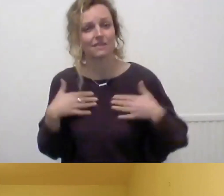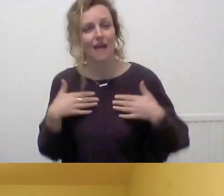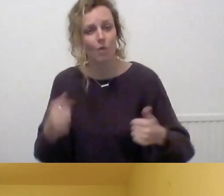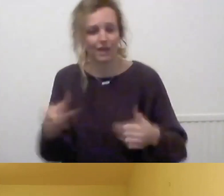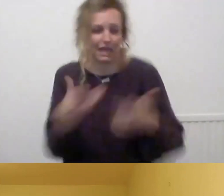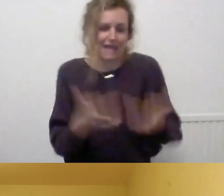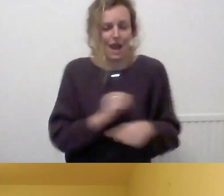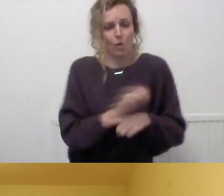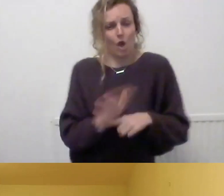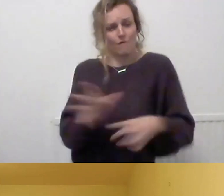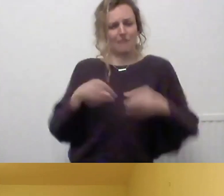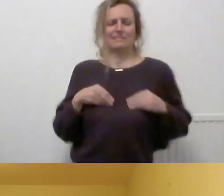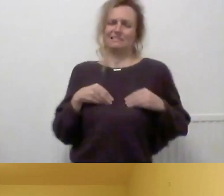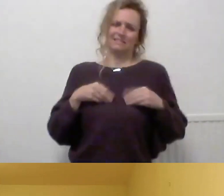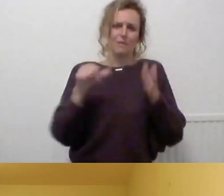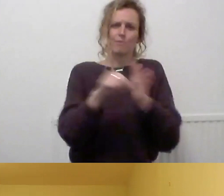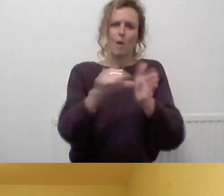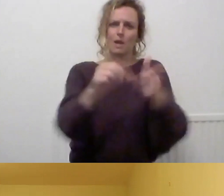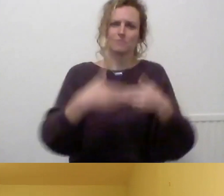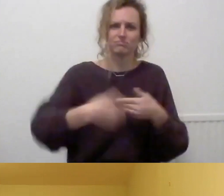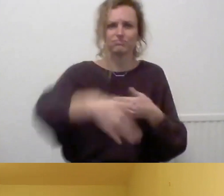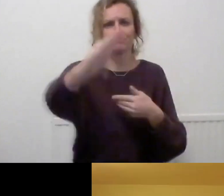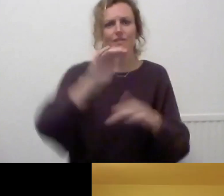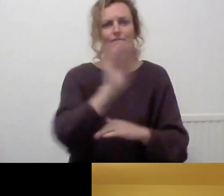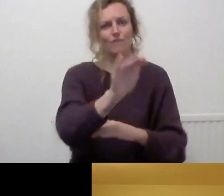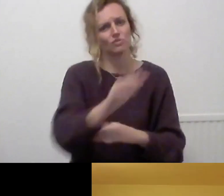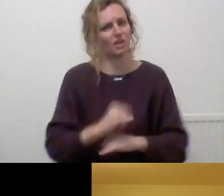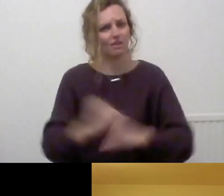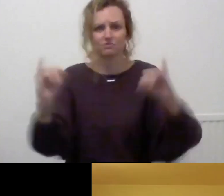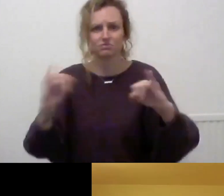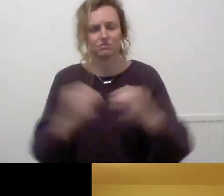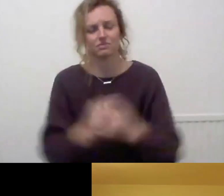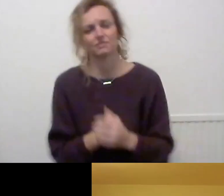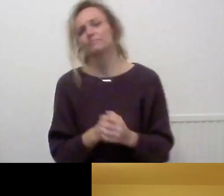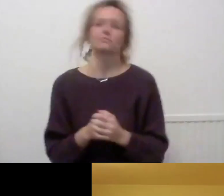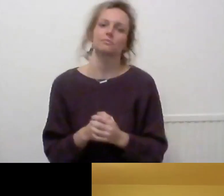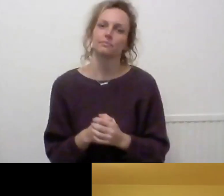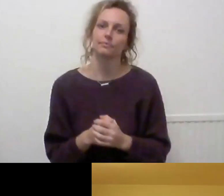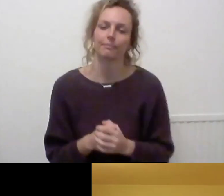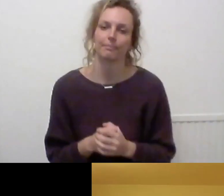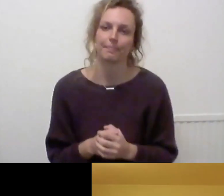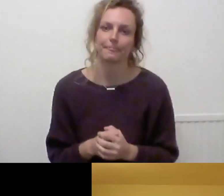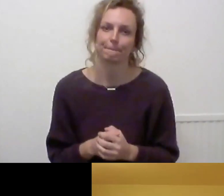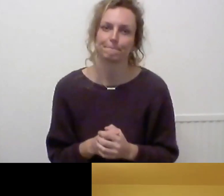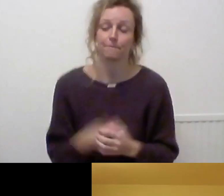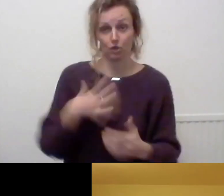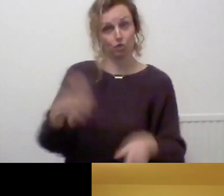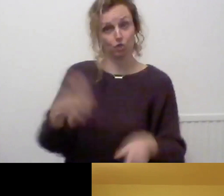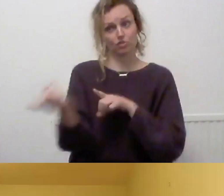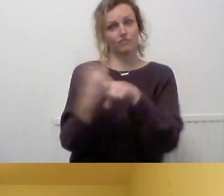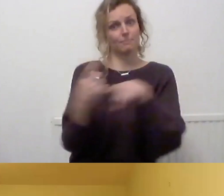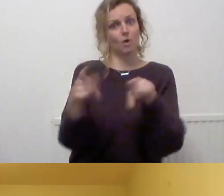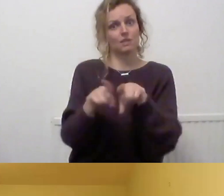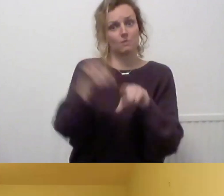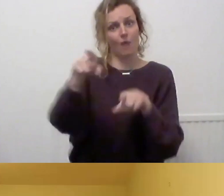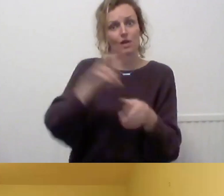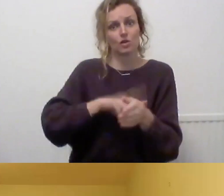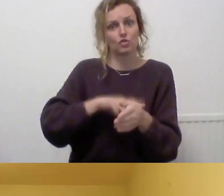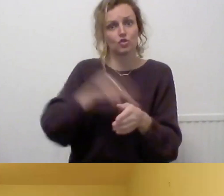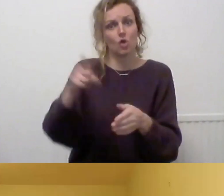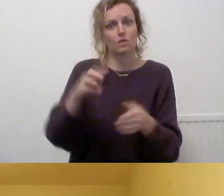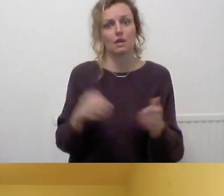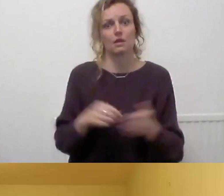so the respiratory effects of COVID short and long term. So having worked with lung fibrosis patients